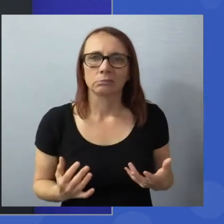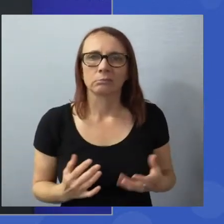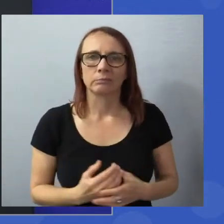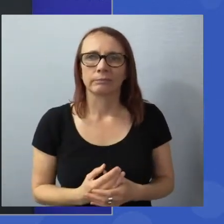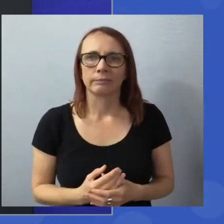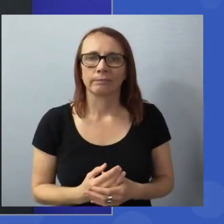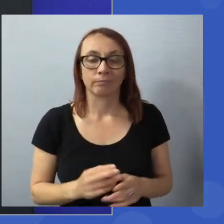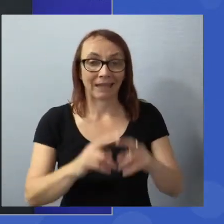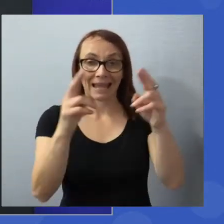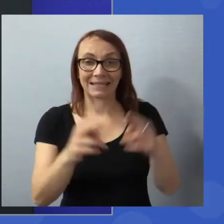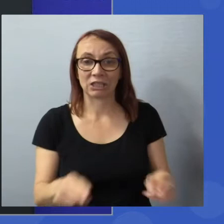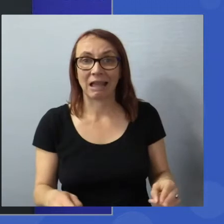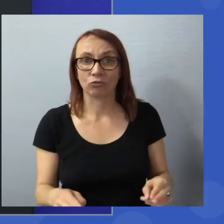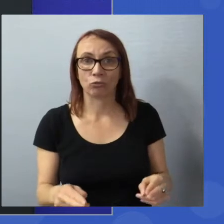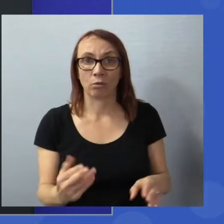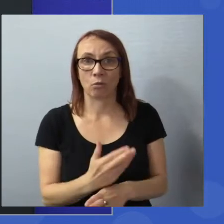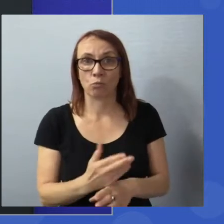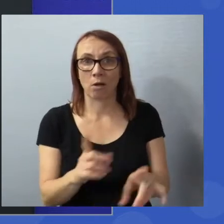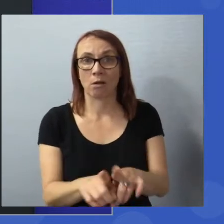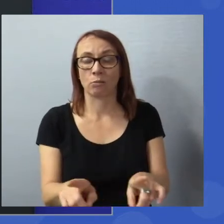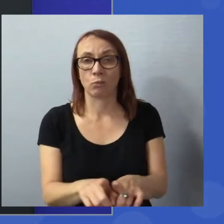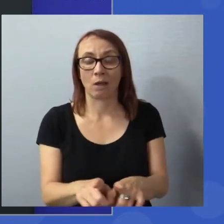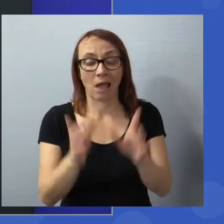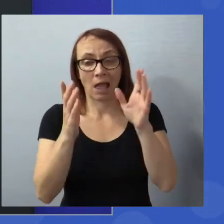internationally and Supra nationally we still have to work with the EU on these